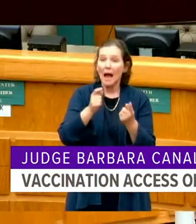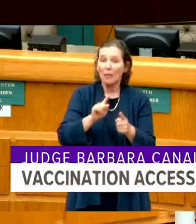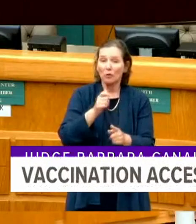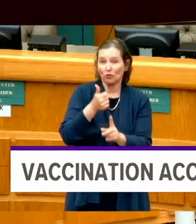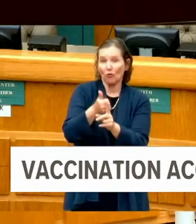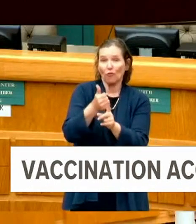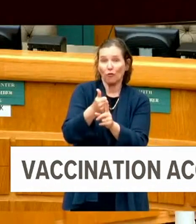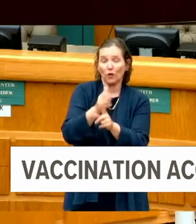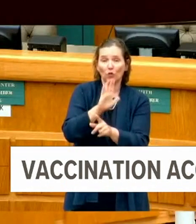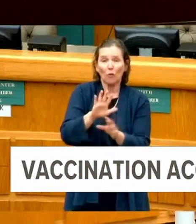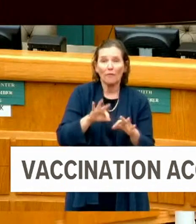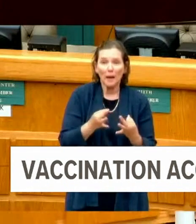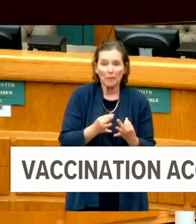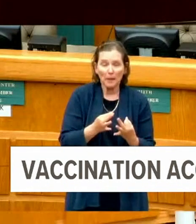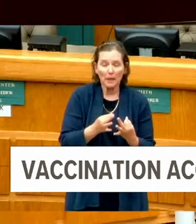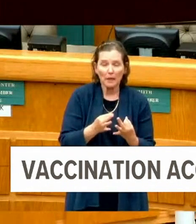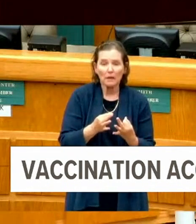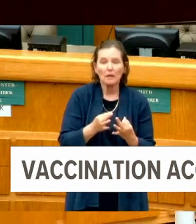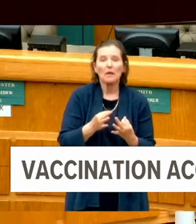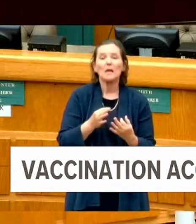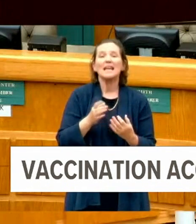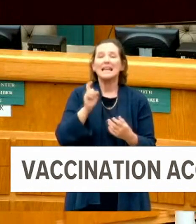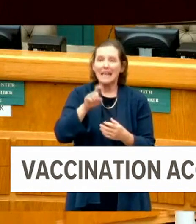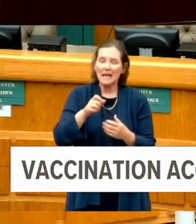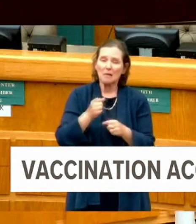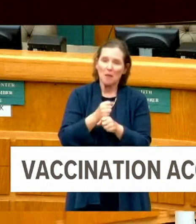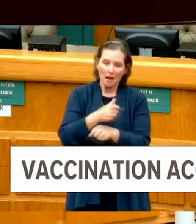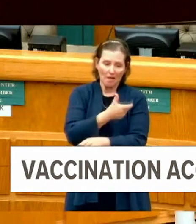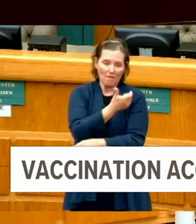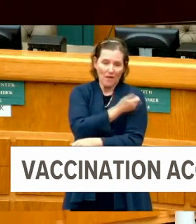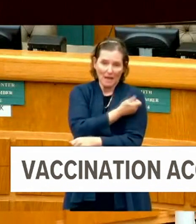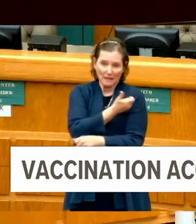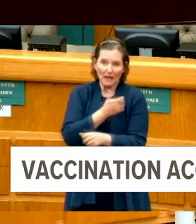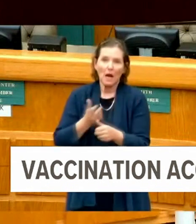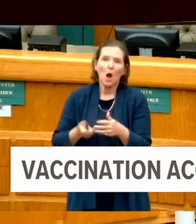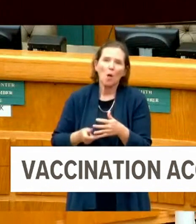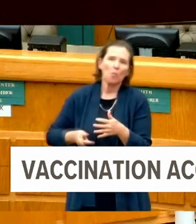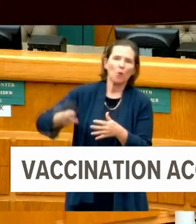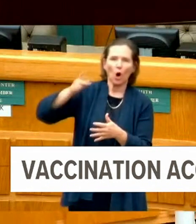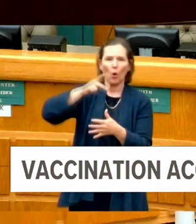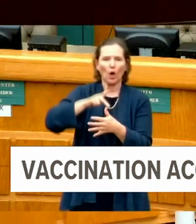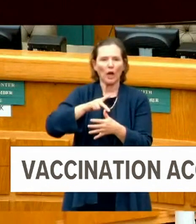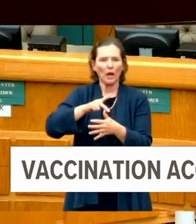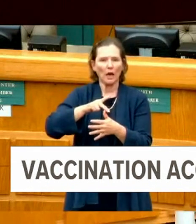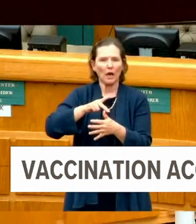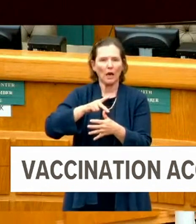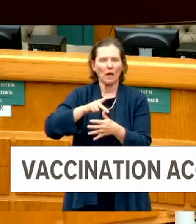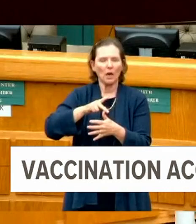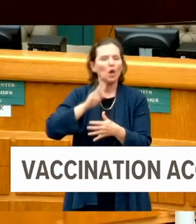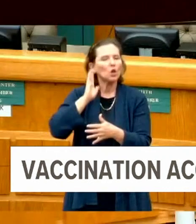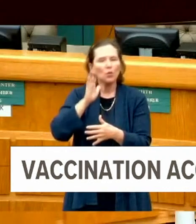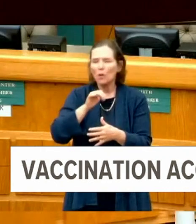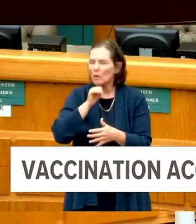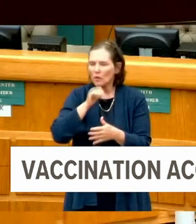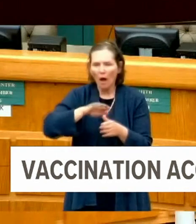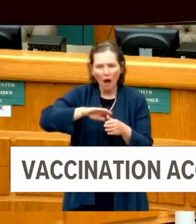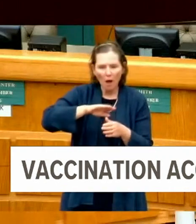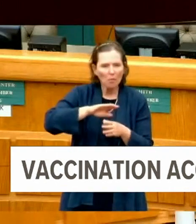Local leaders are urging everyone Local leaders are urging everyone to Local leaders are urging everyone to get Local leaders are urging everyone to get in Local leaders are urging everyone to get in line Local leaders are urging everyone to get in line to Local leaders are urging everyone to get in line to >> everyone to get in line to >> everyone to get in line to >> make everyone to get in line to >> make a everyone to get in line to >> make a vaccination everyone to get in line to >> make a vaccination plan everyone to get in line to >> make a vaccination plan today make a vaccination plan today make a vaccination plan today make make a vaccination plan today make getting make a vaccination plan today make getting a make a vaccination plan today make getting a vaccination make a vaccination plan today make getting a vaccination a